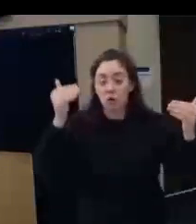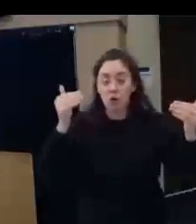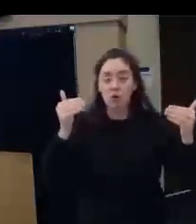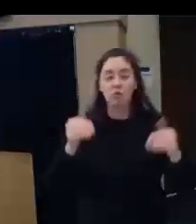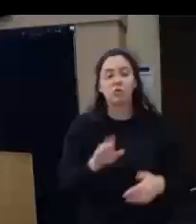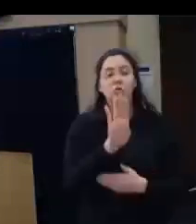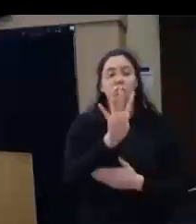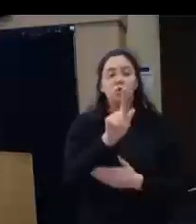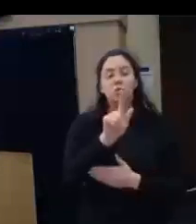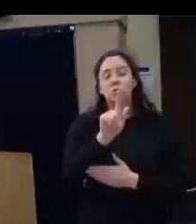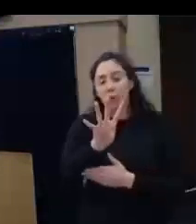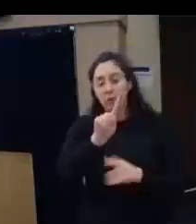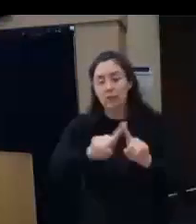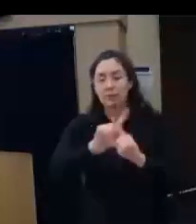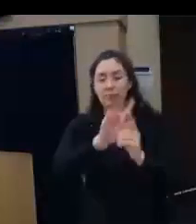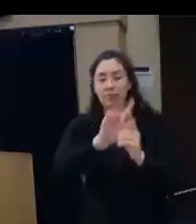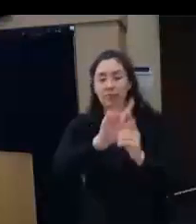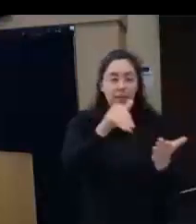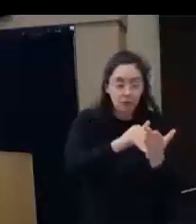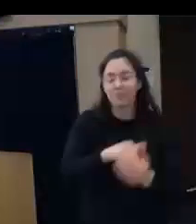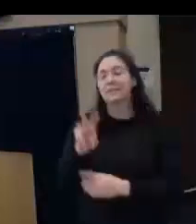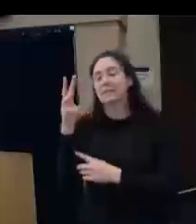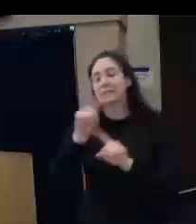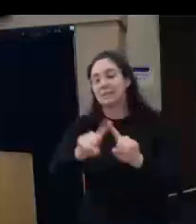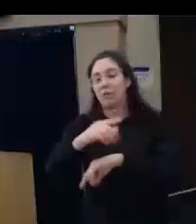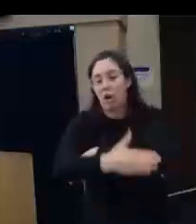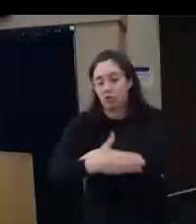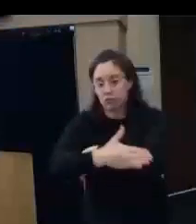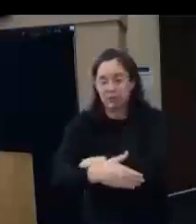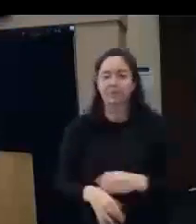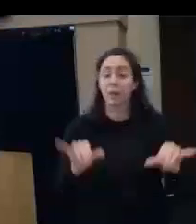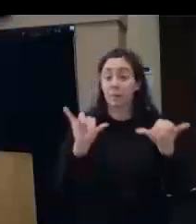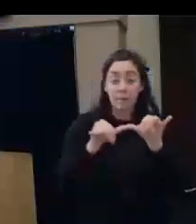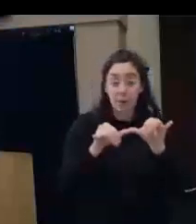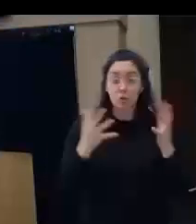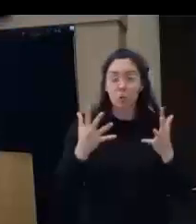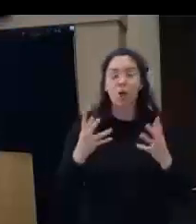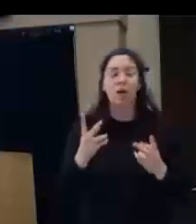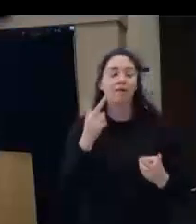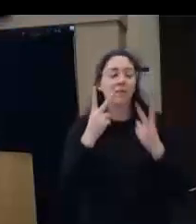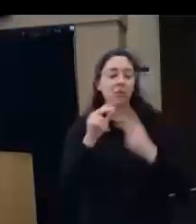in 16 countries and our measure of quality of life we used was a visual analog scale ranging